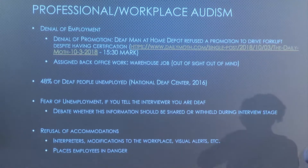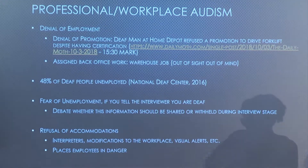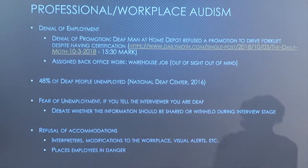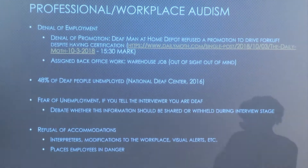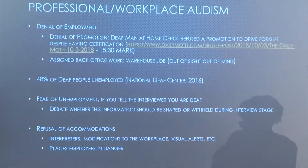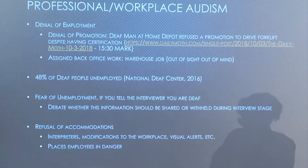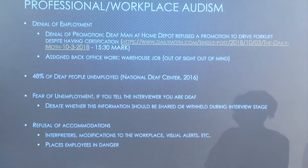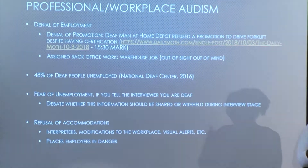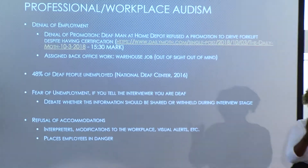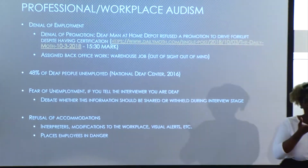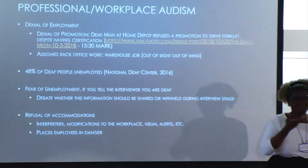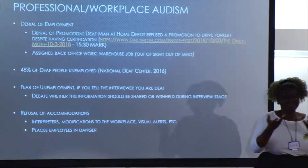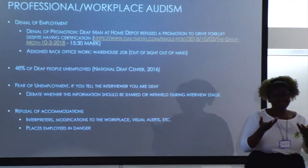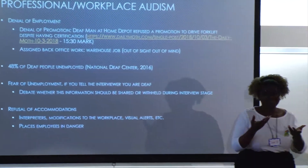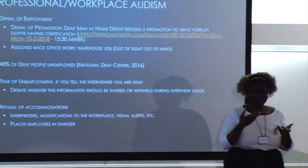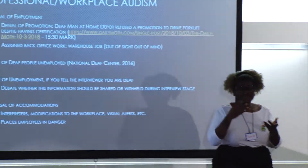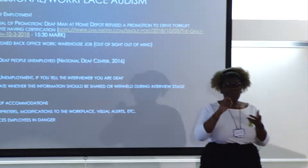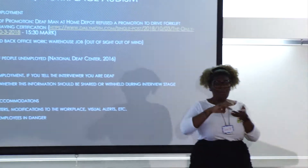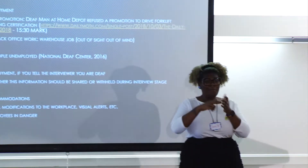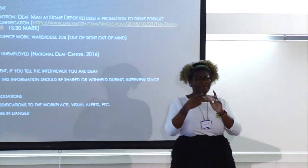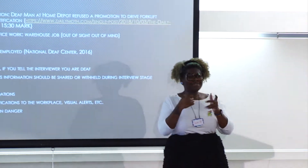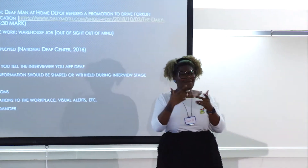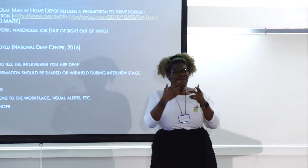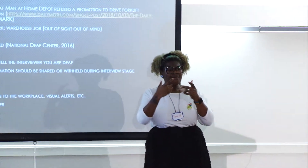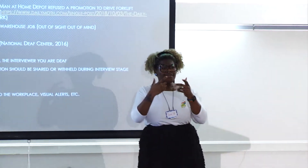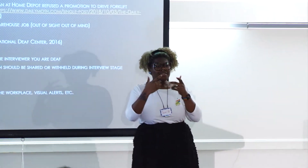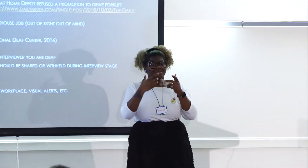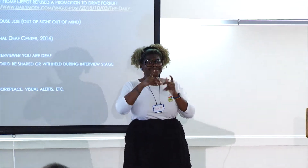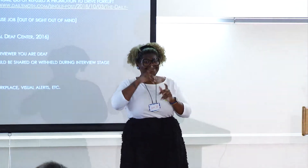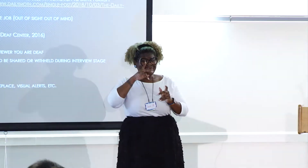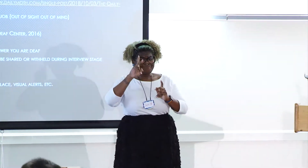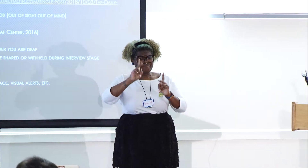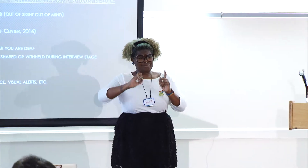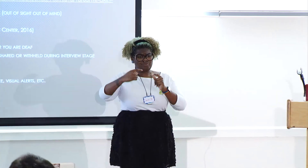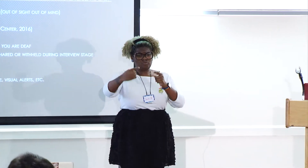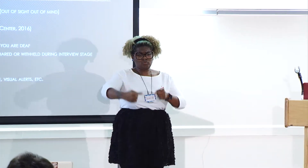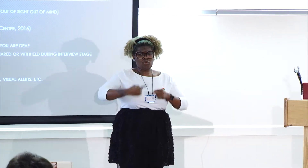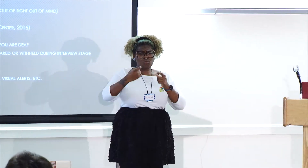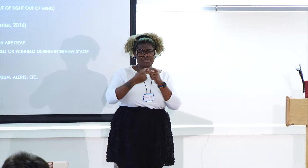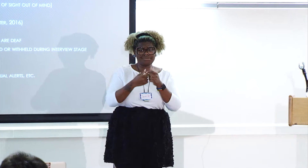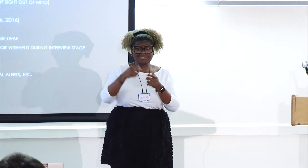They need to have interpreters, and interpreters cost money.